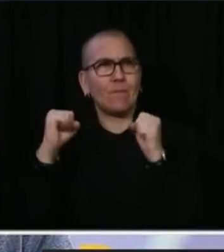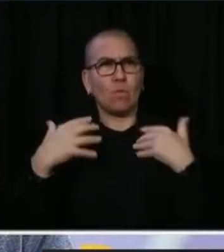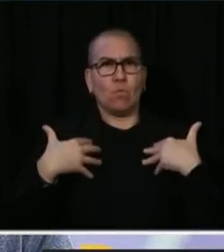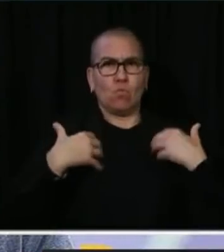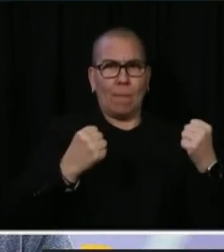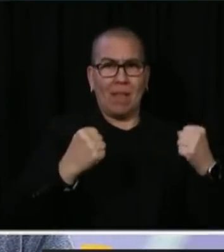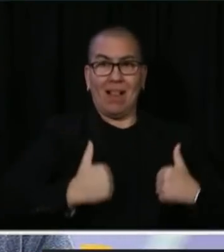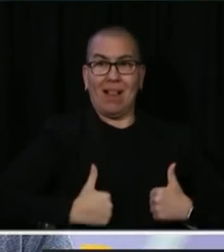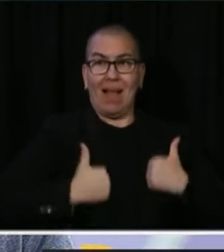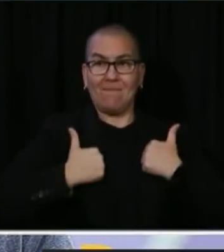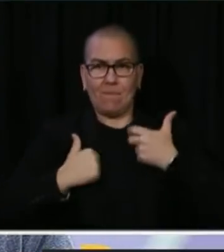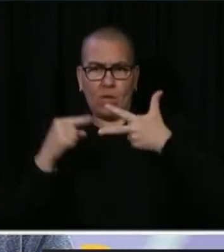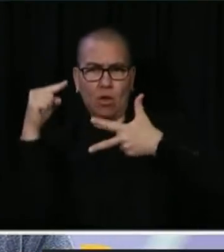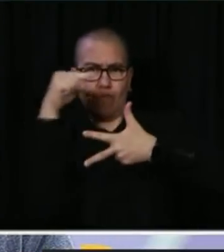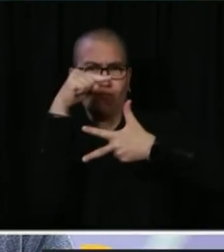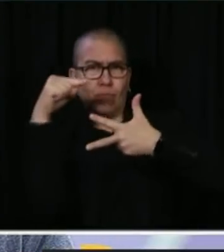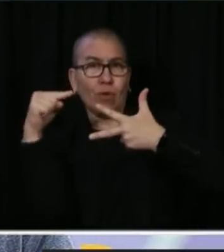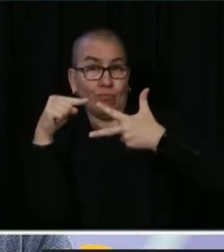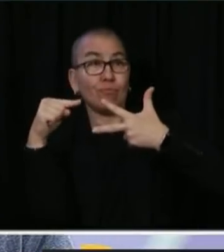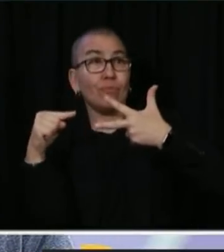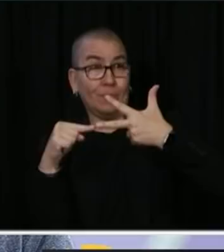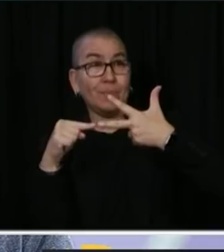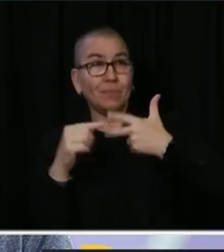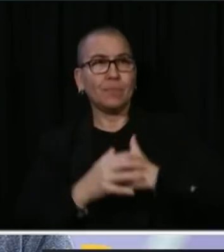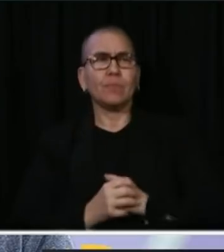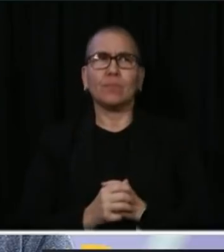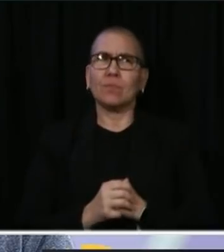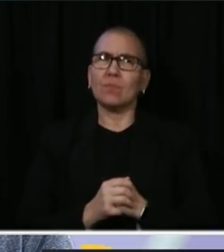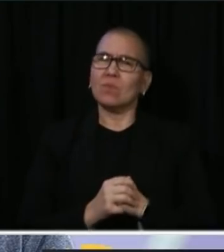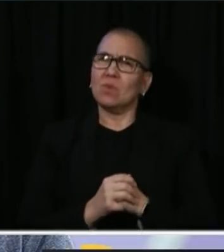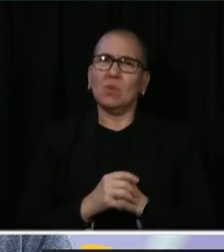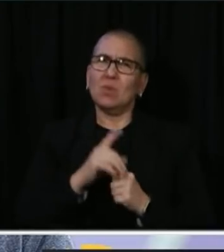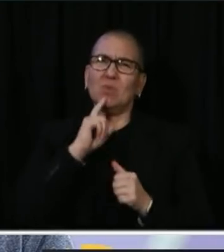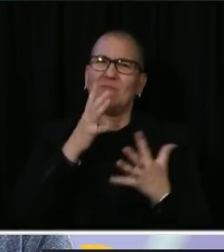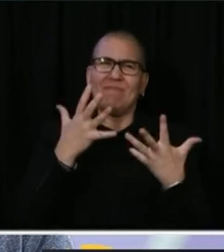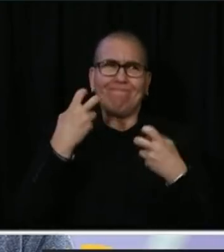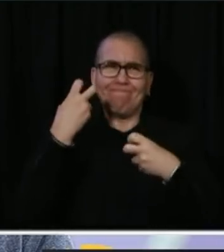FIRST OF ALL, OUR GOAL WHEN WE FIRST STARTED TALKING BACK IN MARCH WAS TO BALANCE SAFETY,